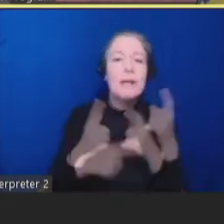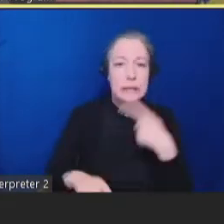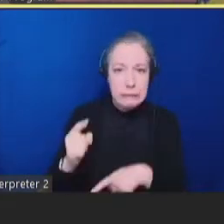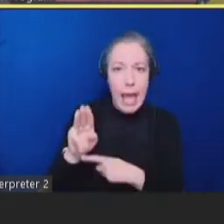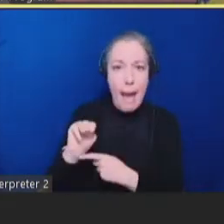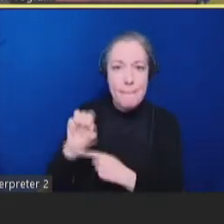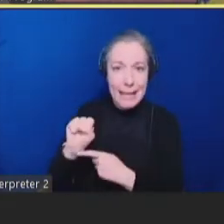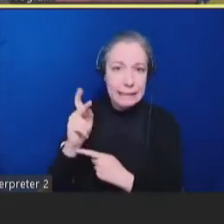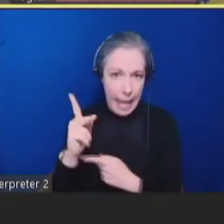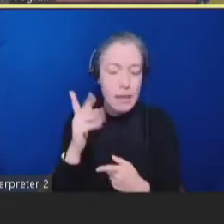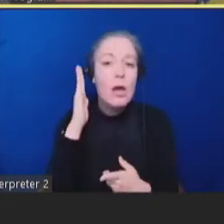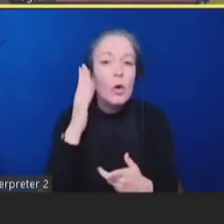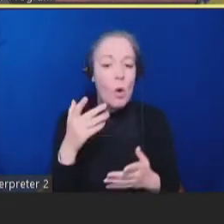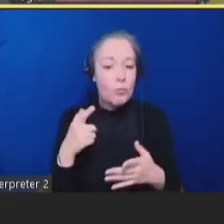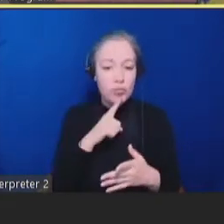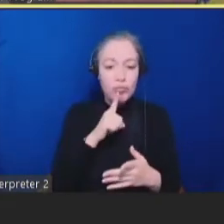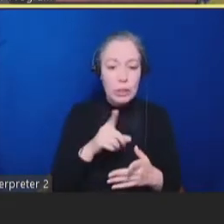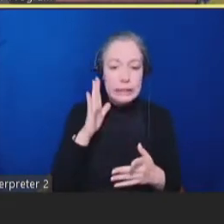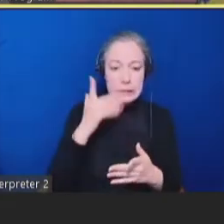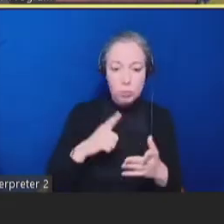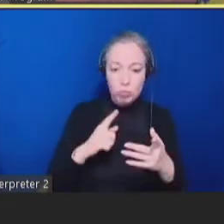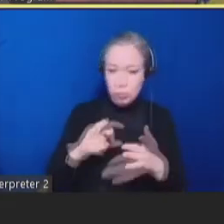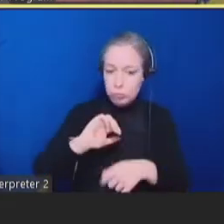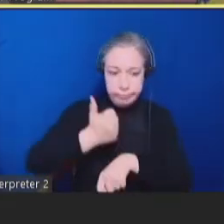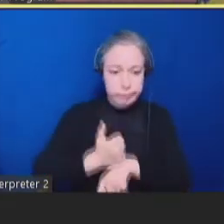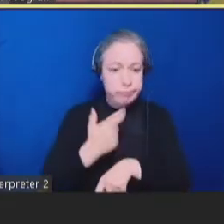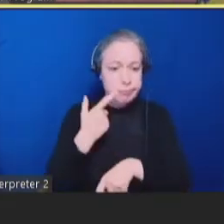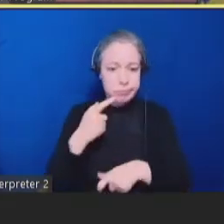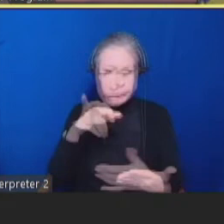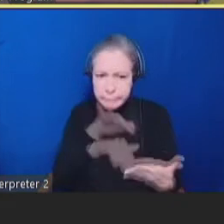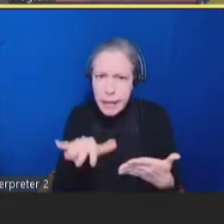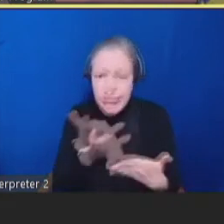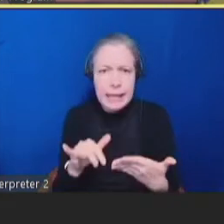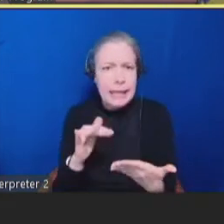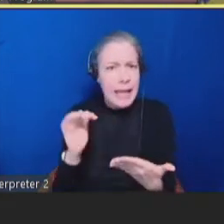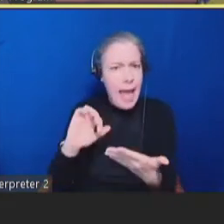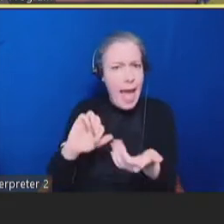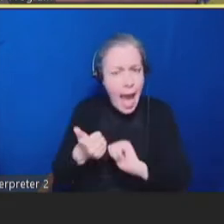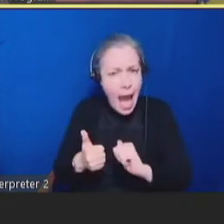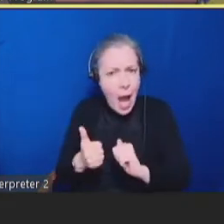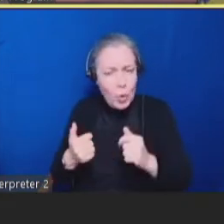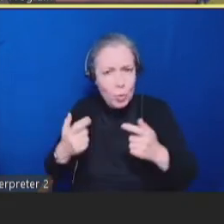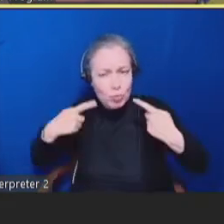questions in mind. How do they do this? And how can we replicate this therapeutically?